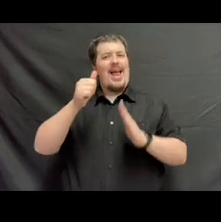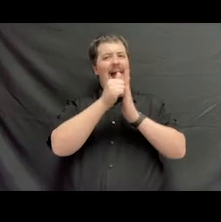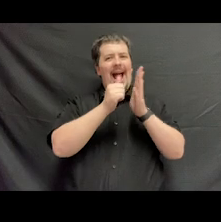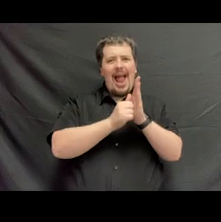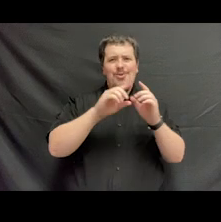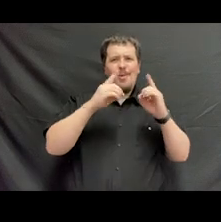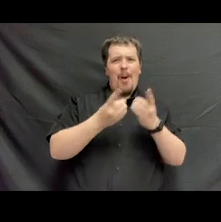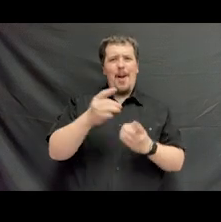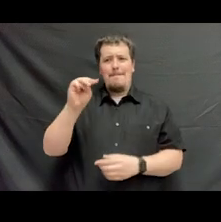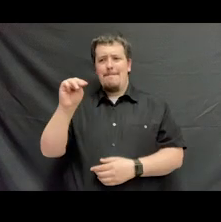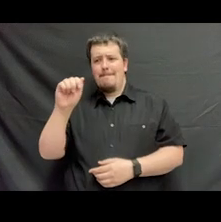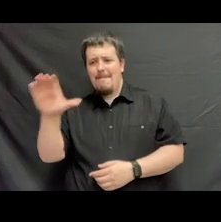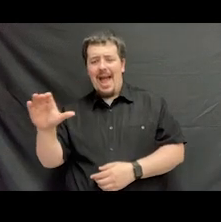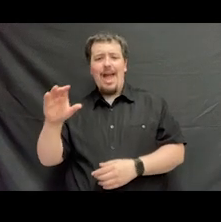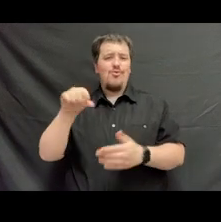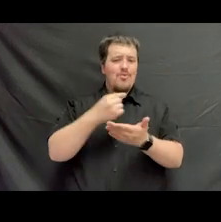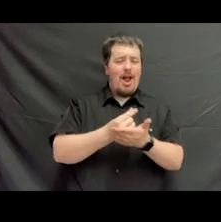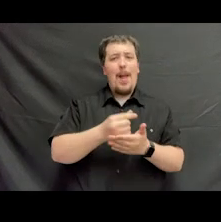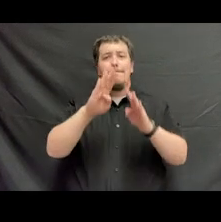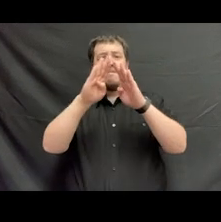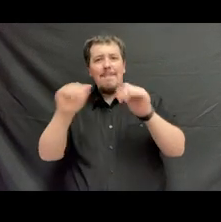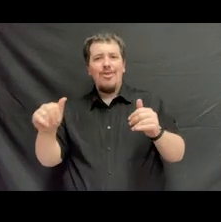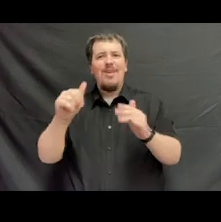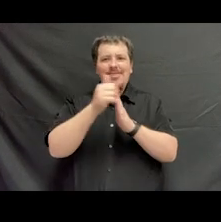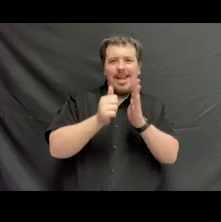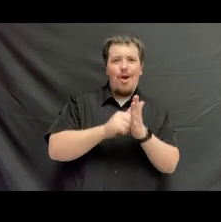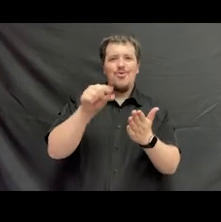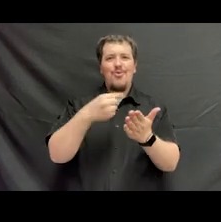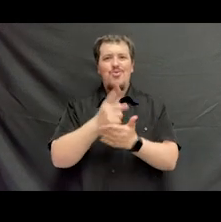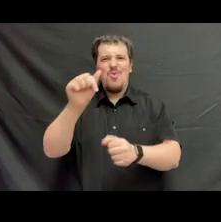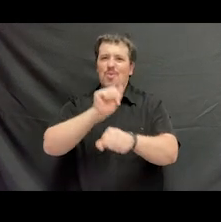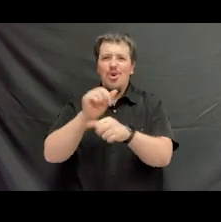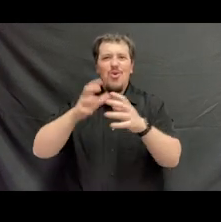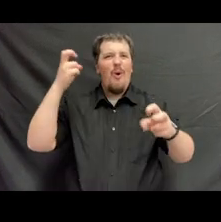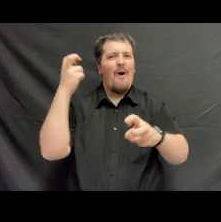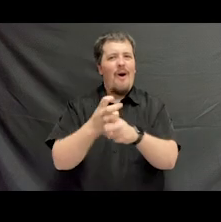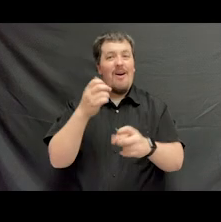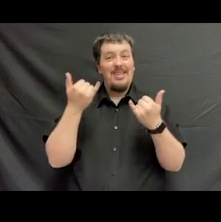of its Mac graduates and its bachelor's of accounting graduates. You have worked so hard for this moment